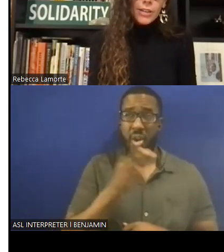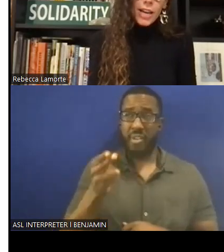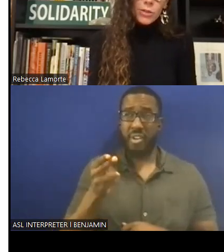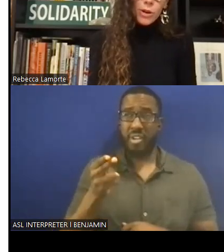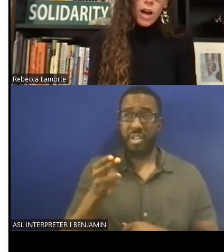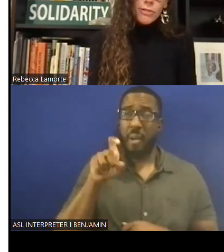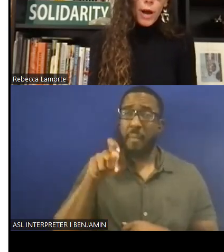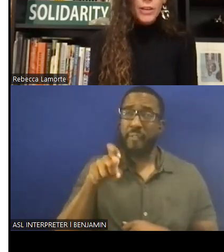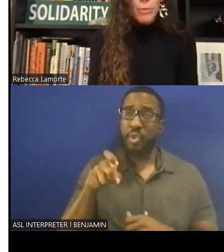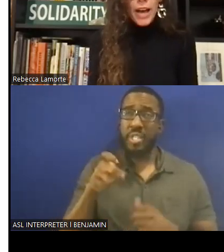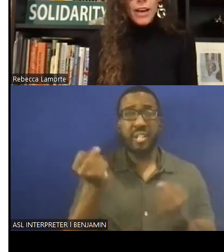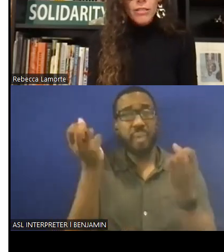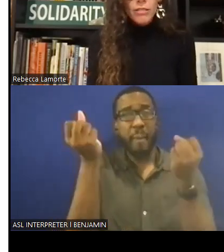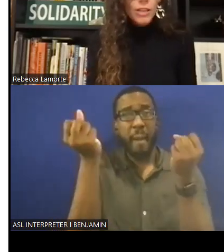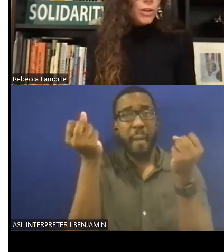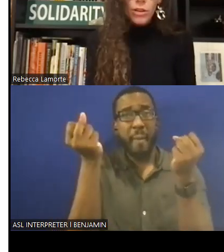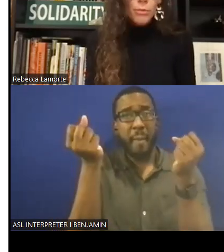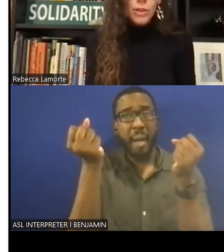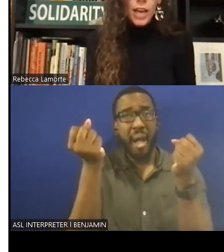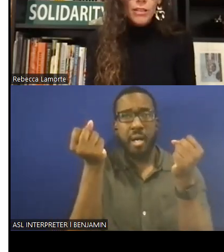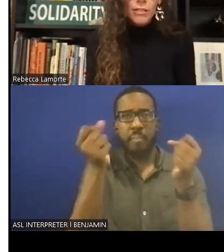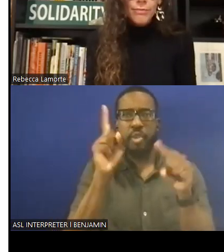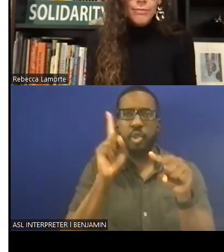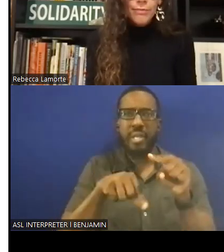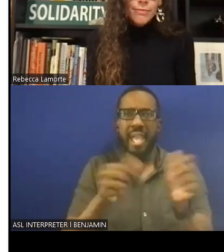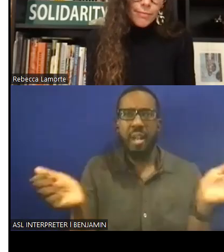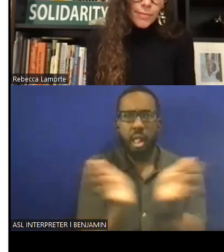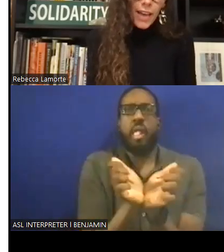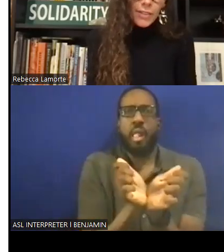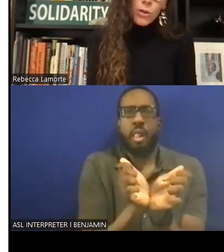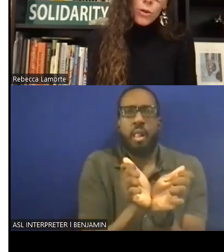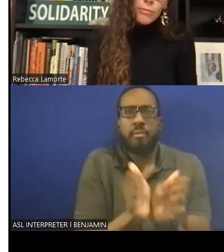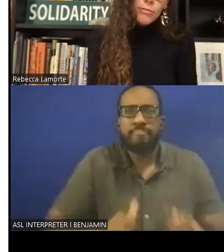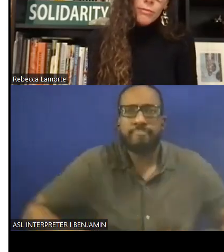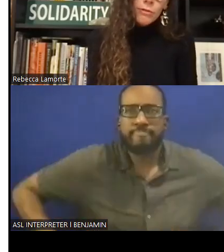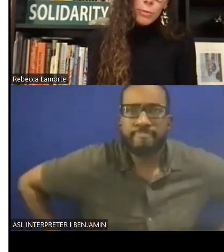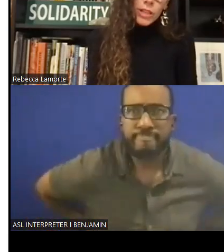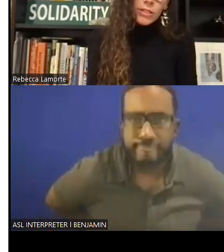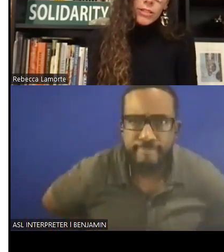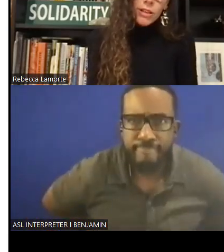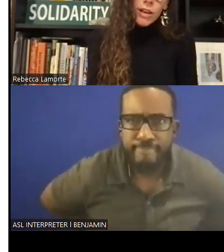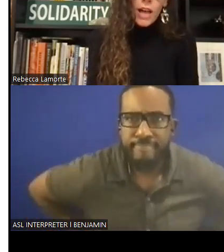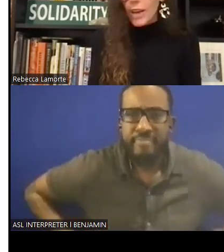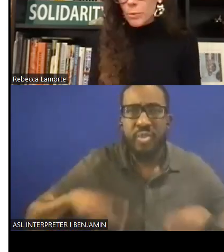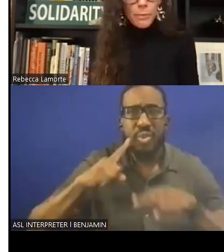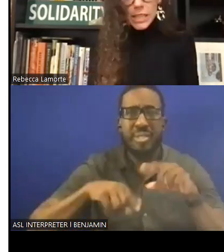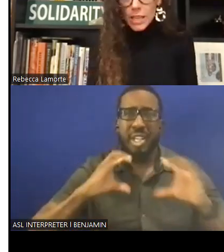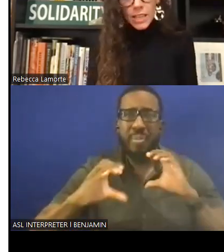and your hands were cuffed behind your back, and you couldn't communicate. And that's the norm for police, and the NYPD,